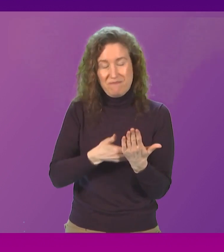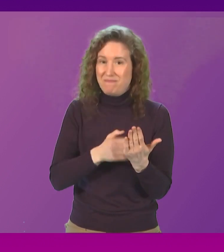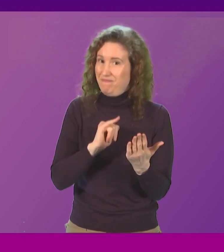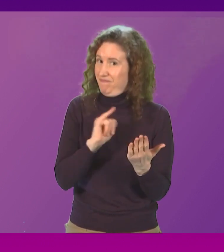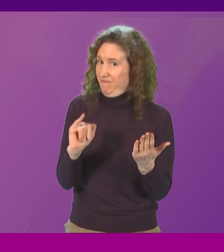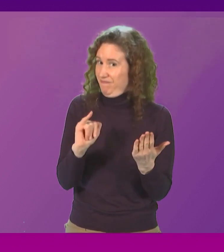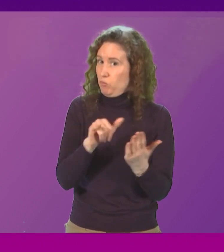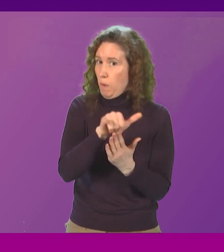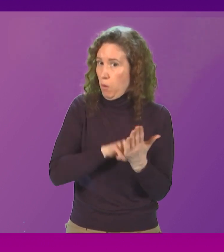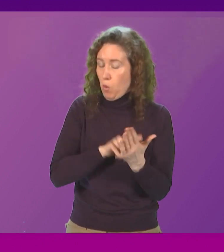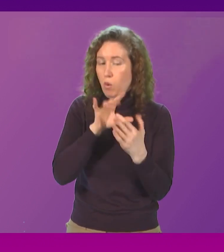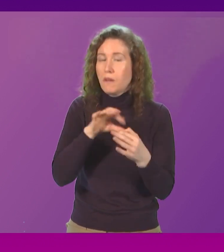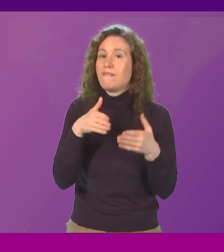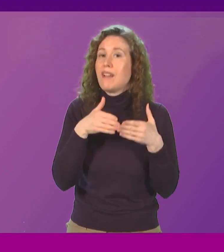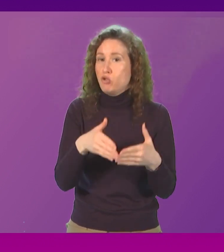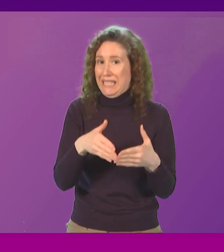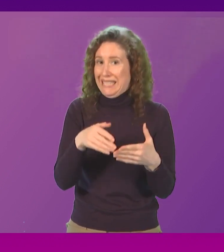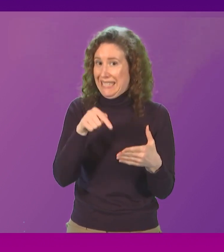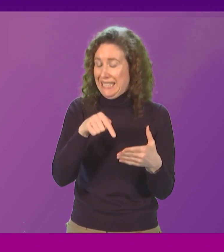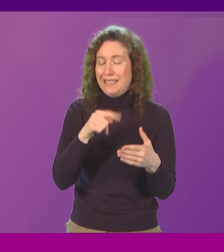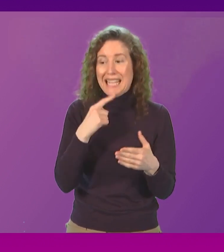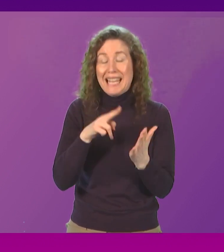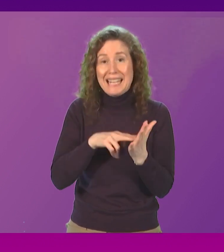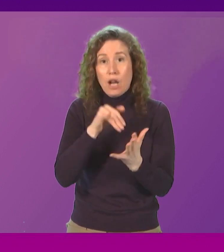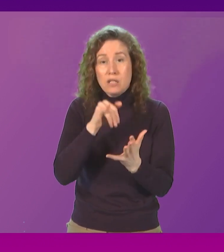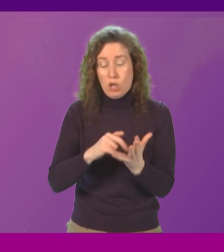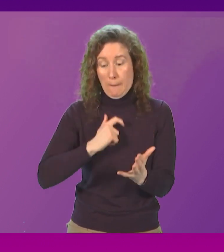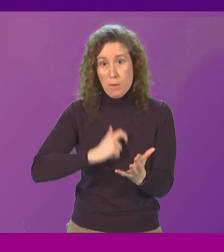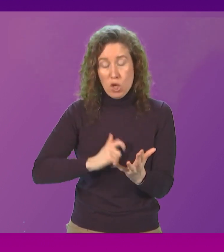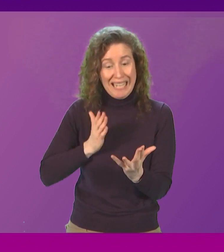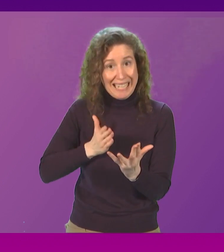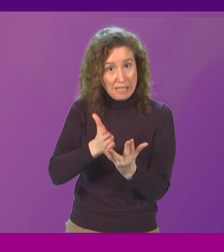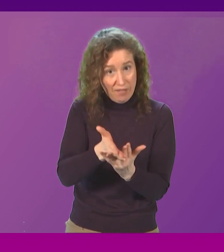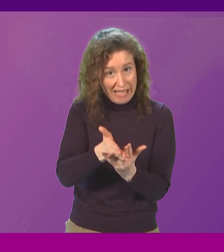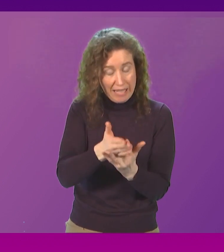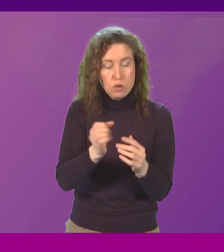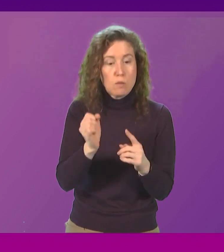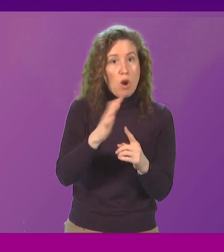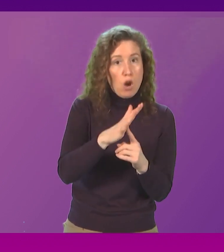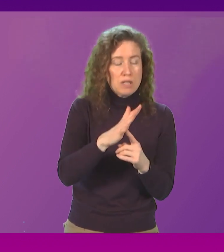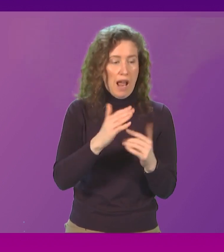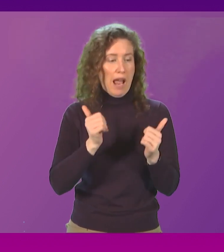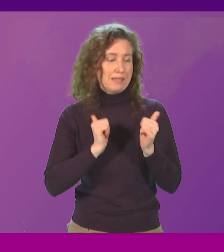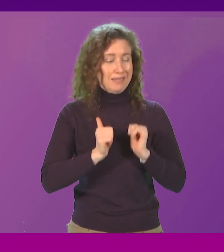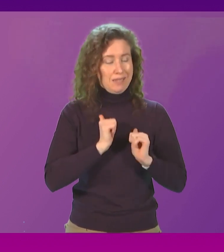It found that Nicola Sturgeon personally intervened to prioritise vanity over vessels, leading